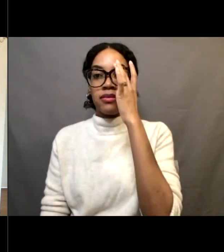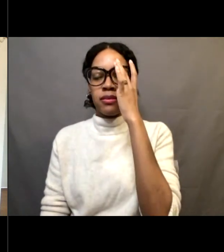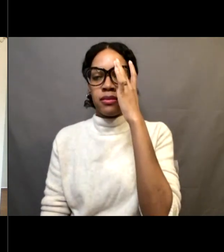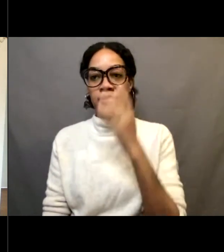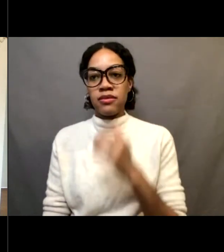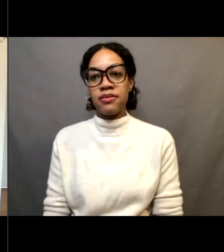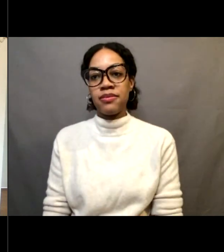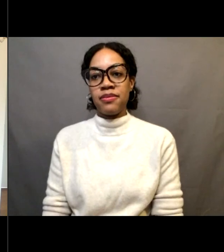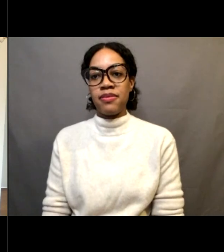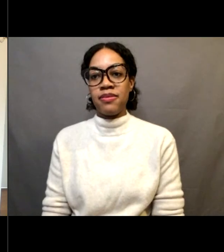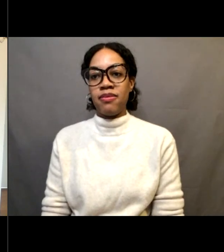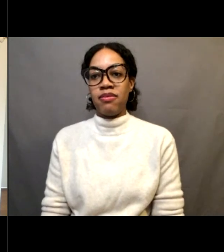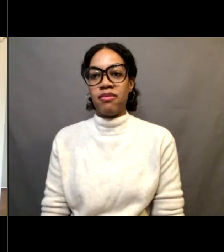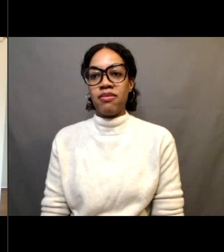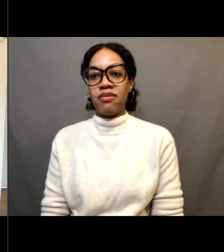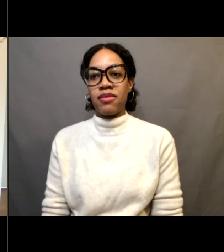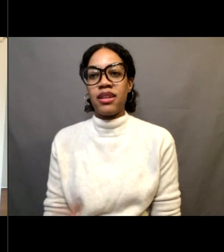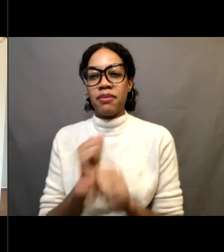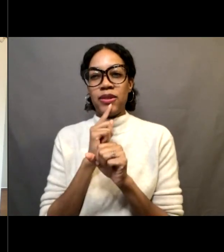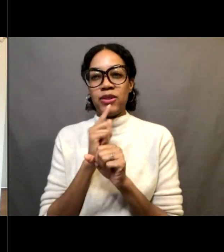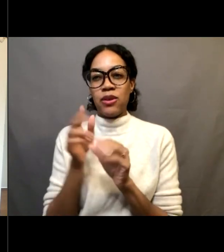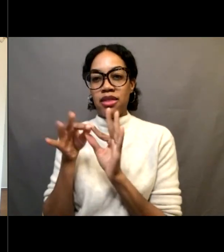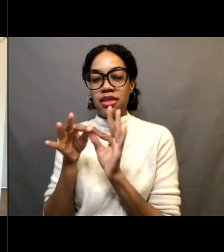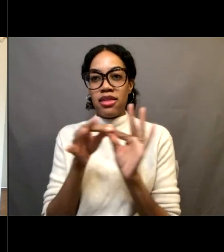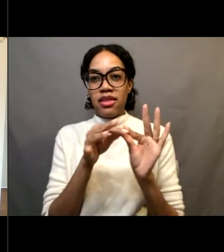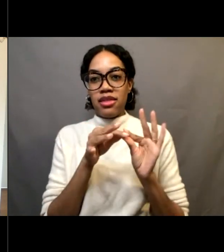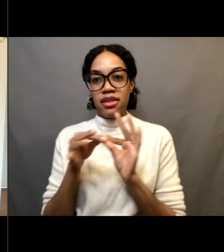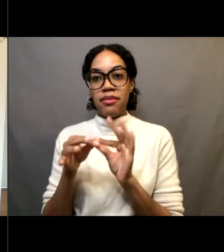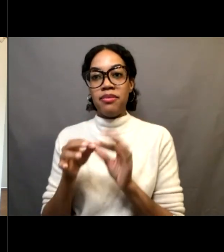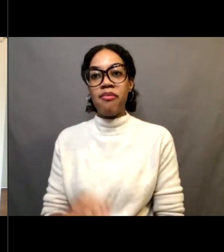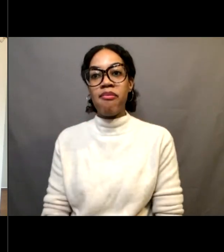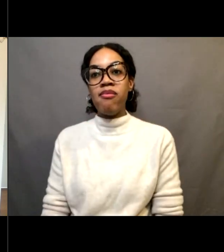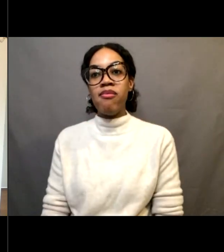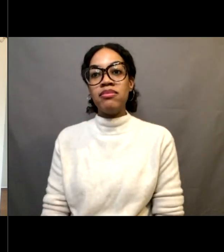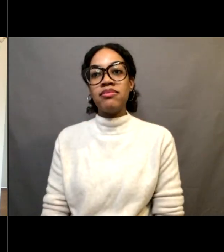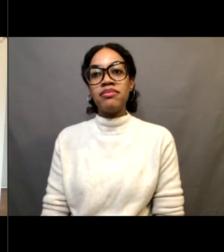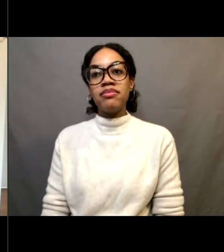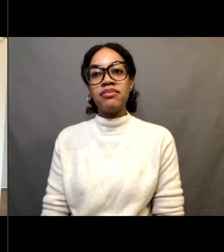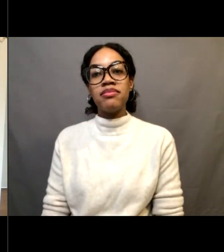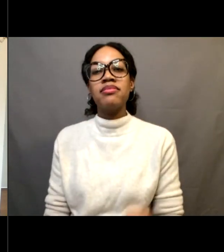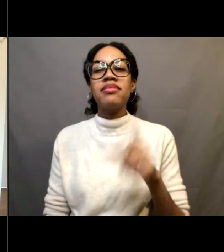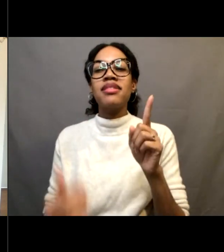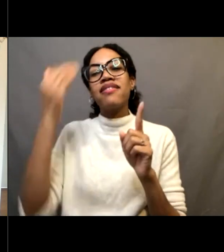move wood back down. That's another nice thing about using a Play-Doh but I did forget to mention that